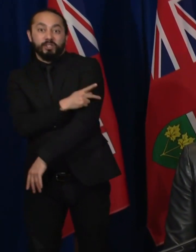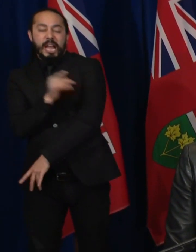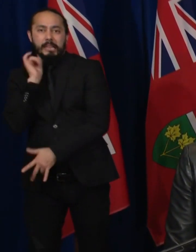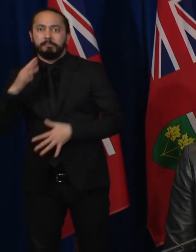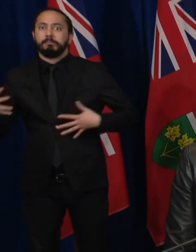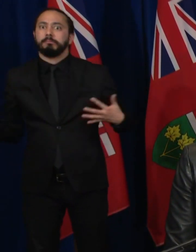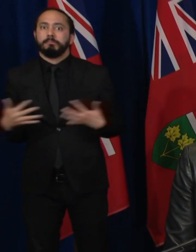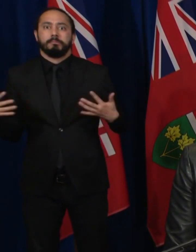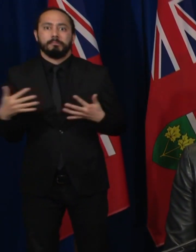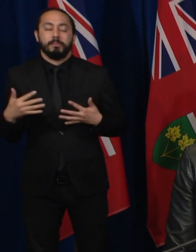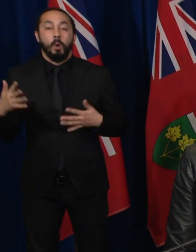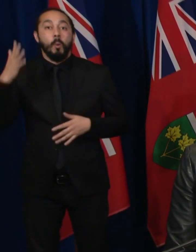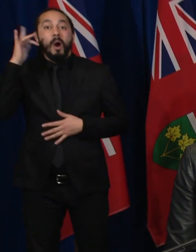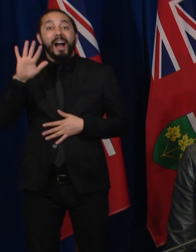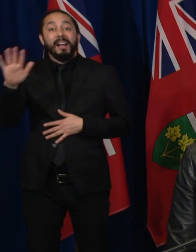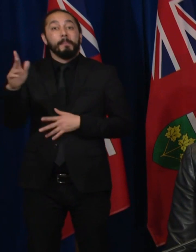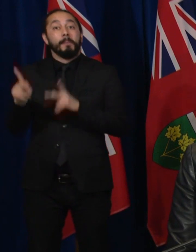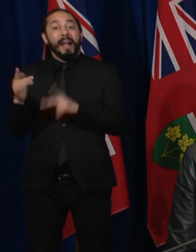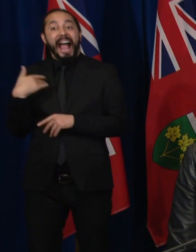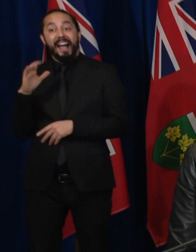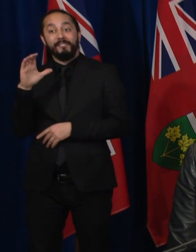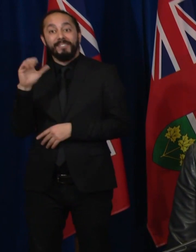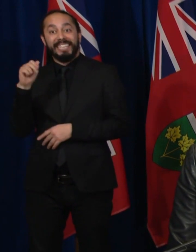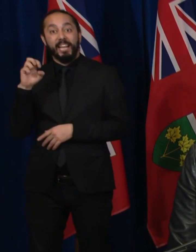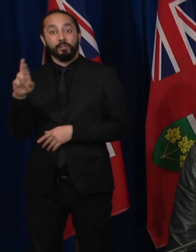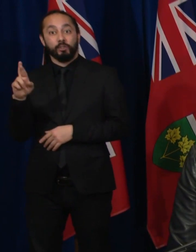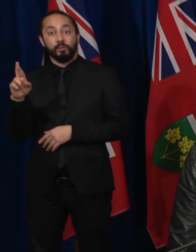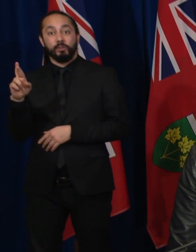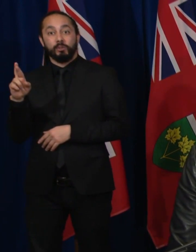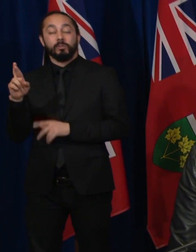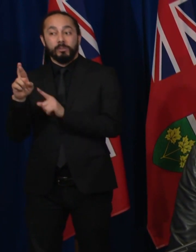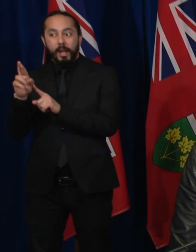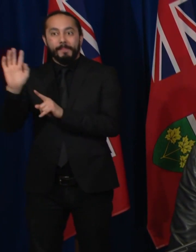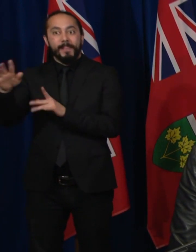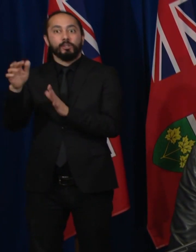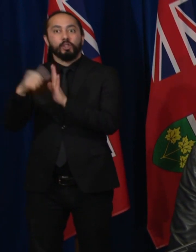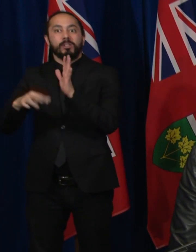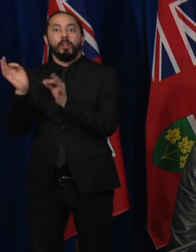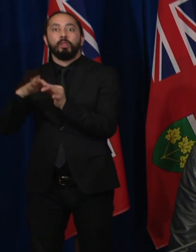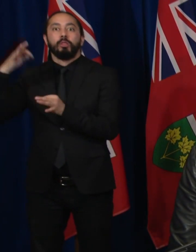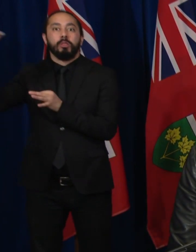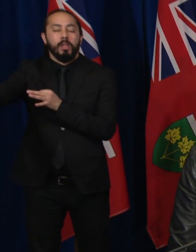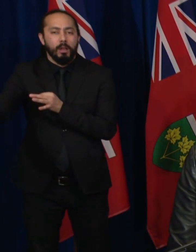They're terrified because so many have had their cancer surgery postponed. Can you give them more answers, please?